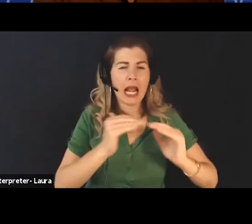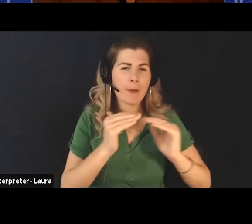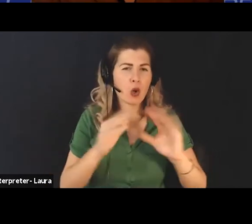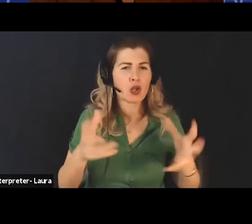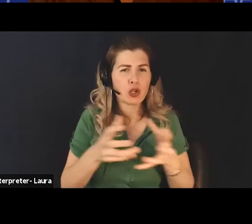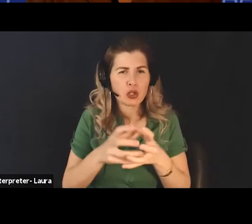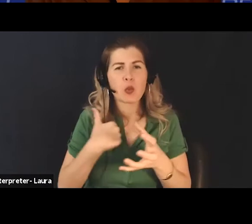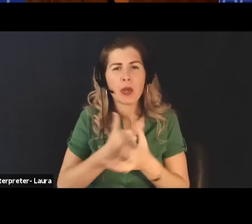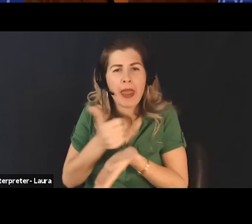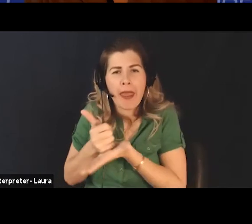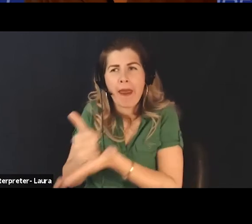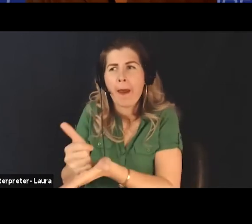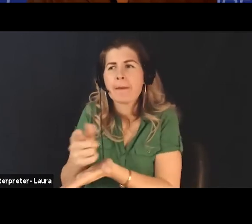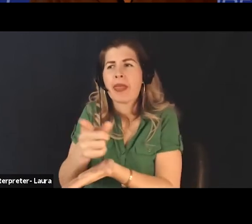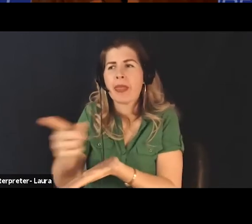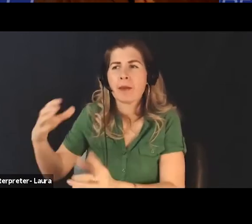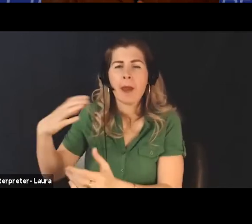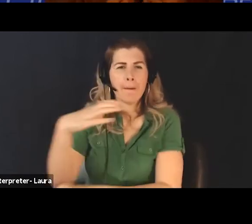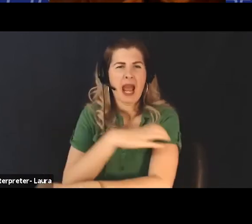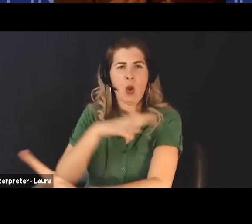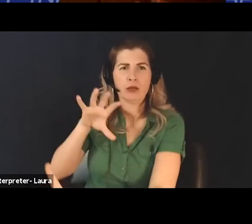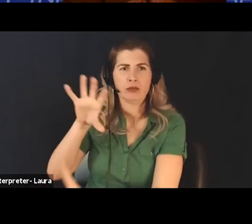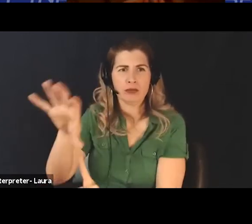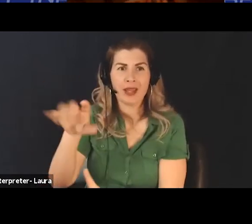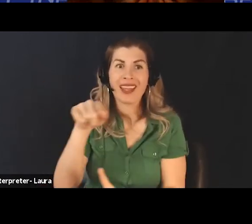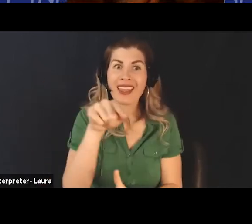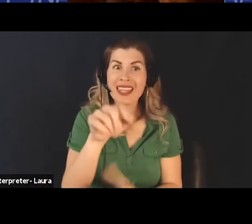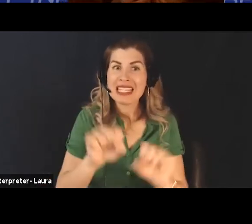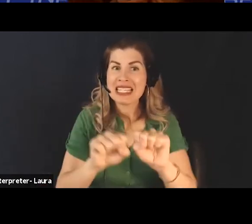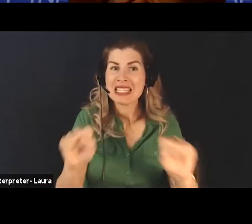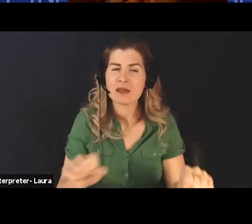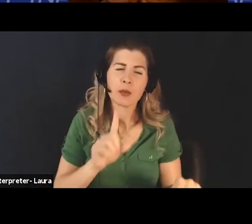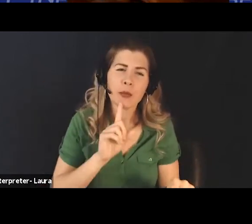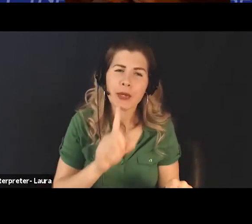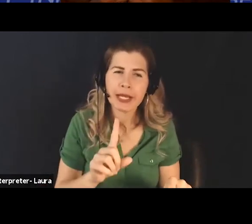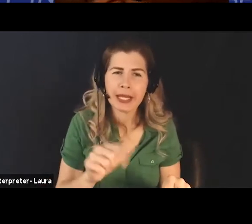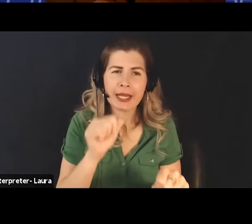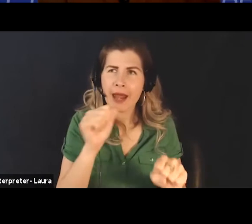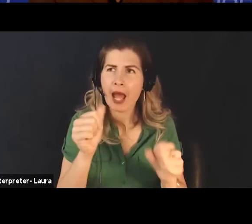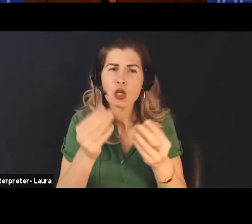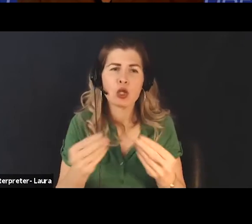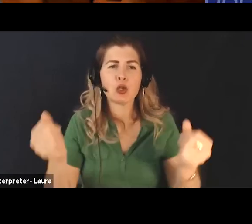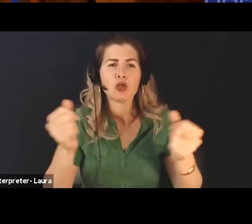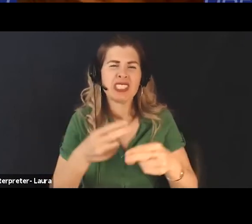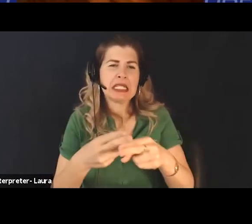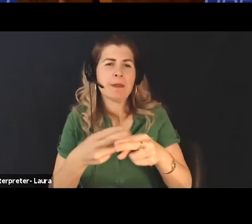But also over a decade, the system became a band-aid for a flawed system. And so with this case study,